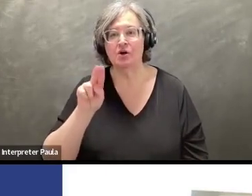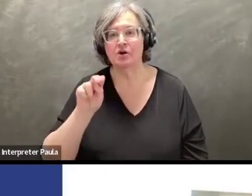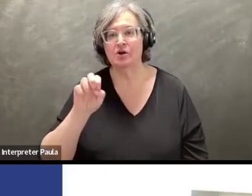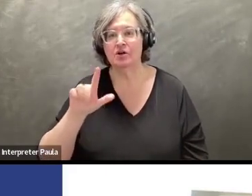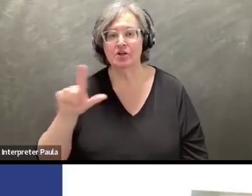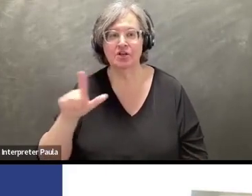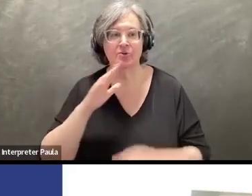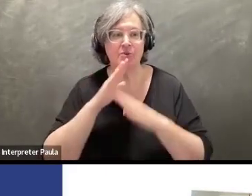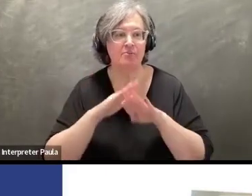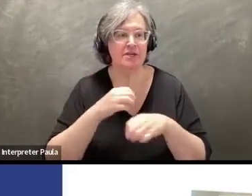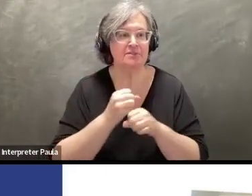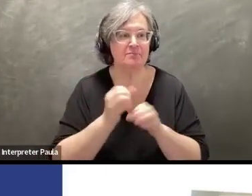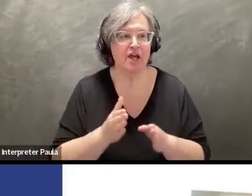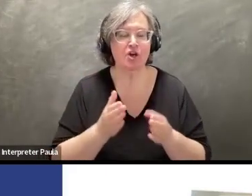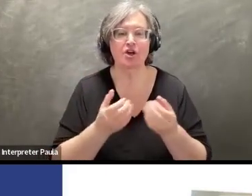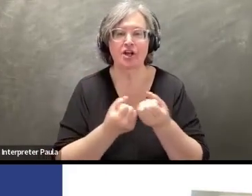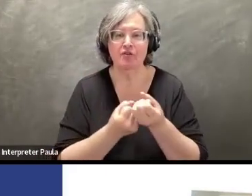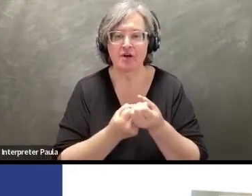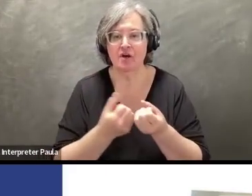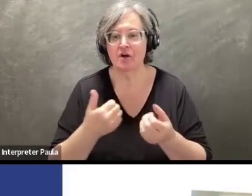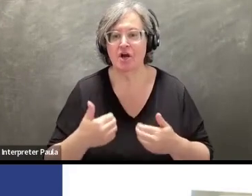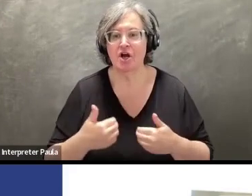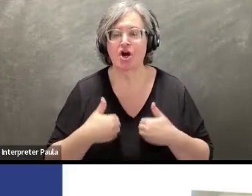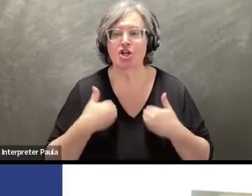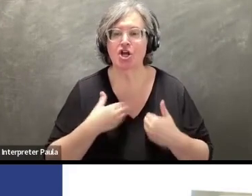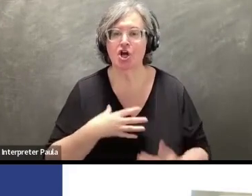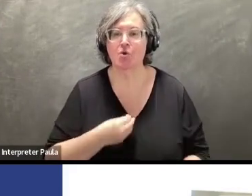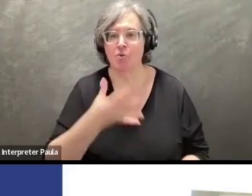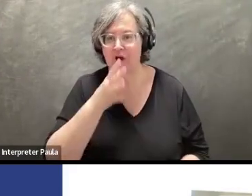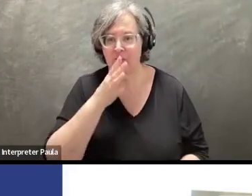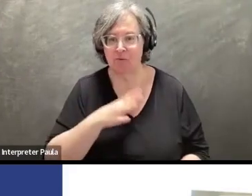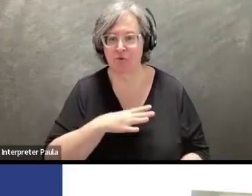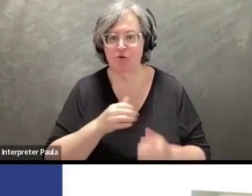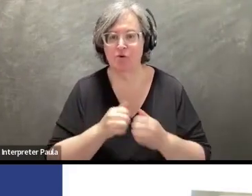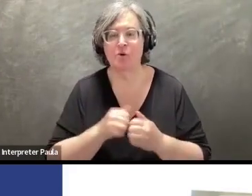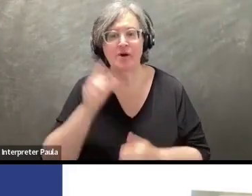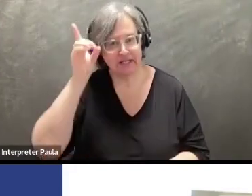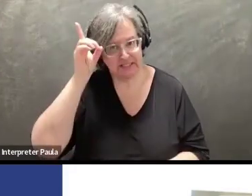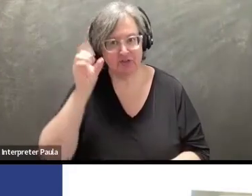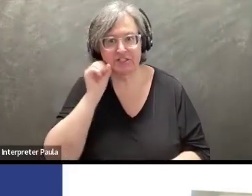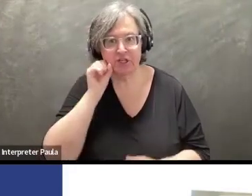advocate. I am a young white woman with Down syndrome, long,